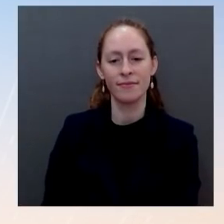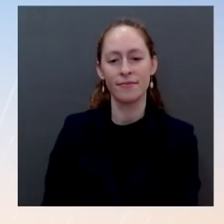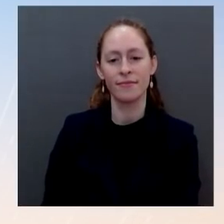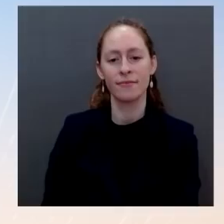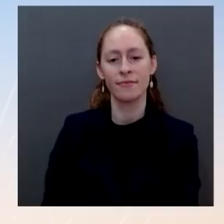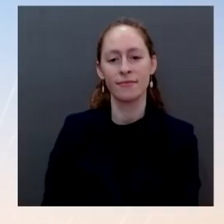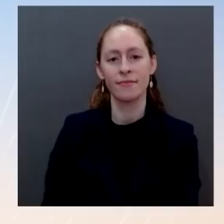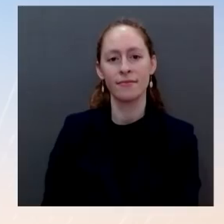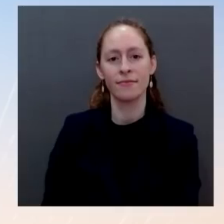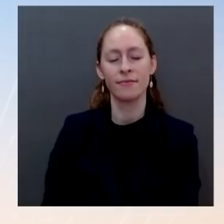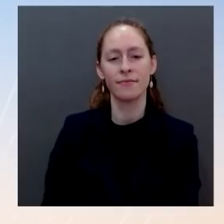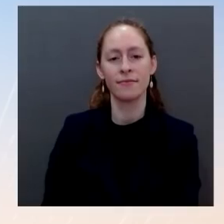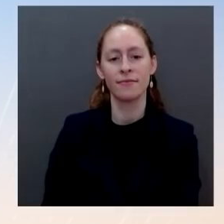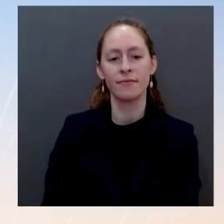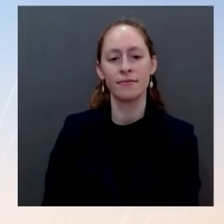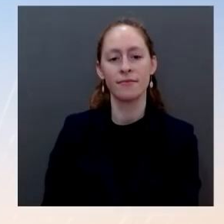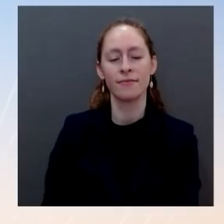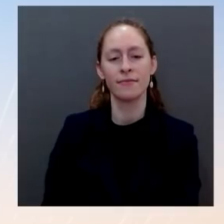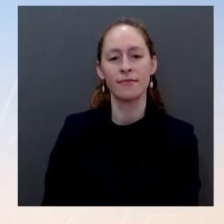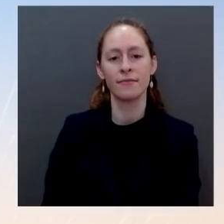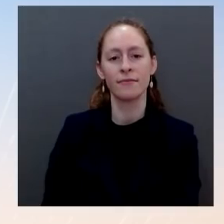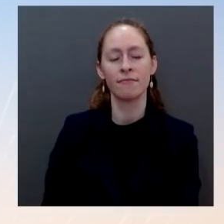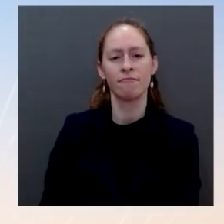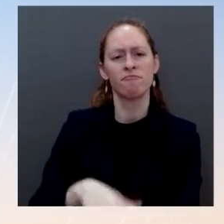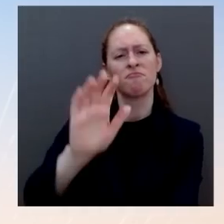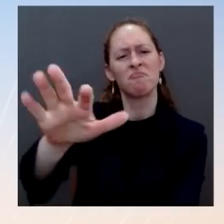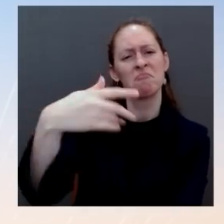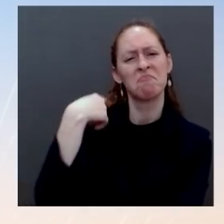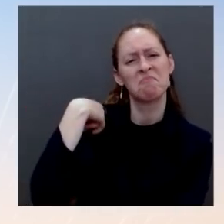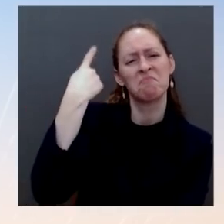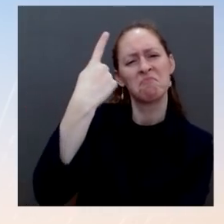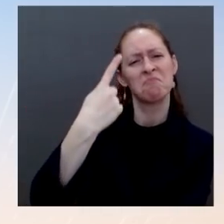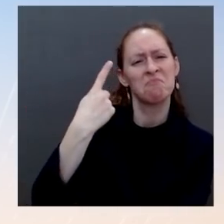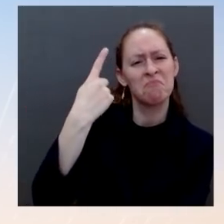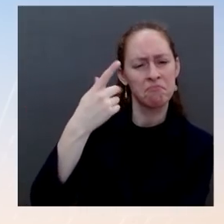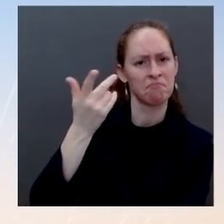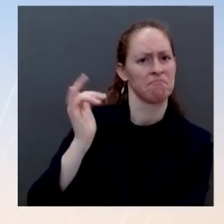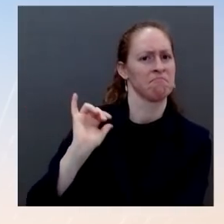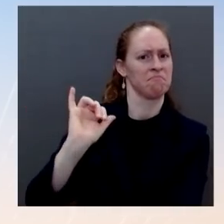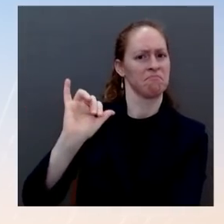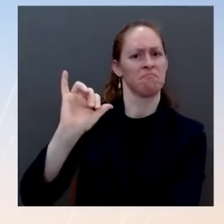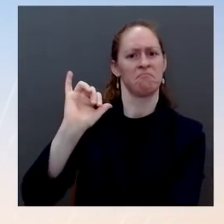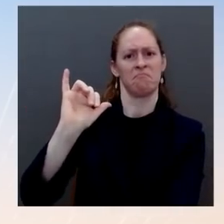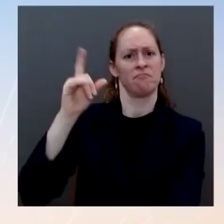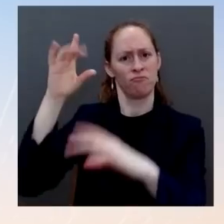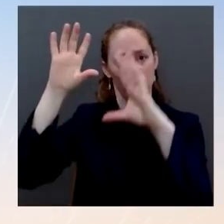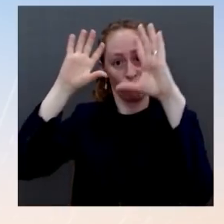He blamed former President Trump, as Darlene just said, directly for inciting the attack on January 6th.